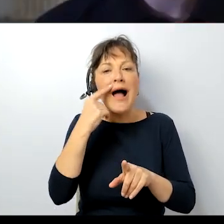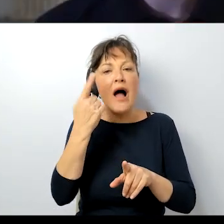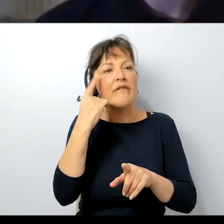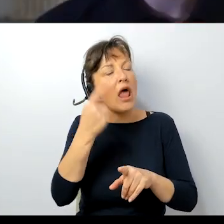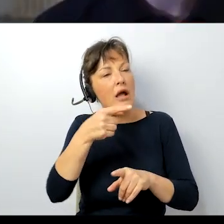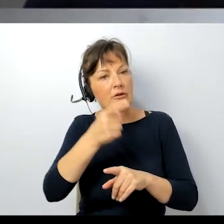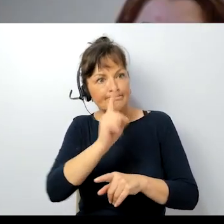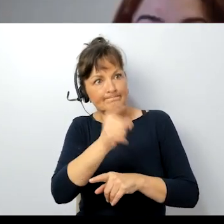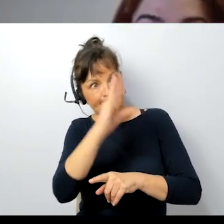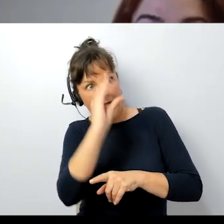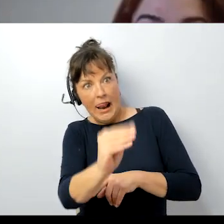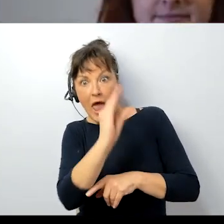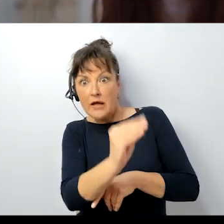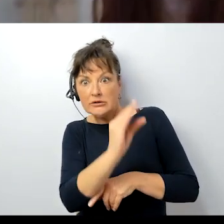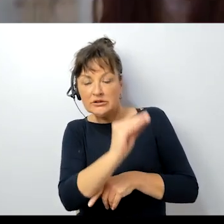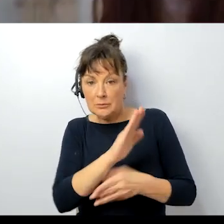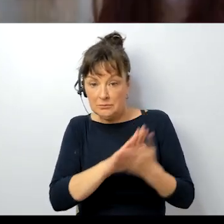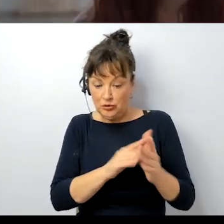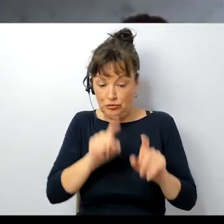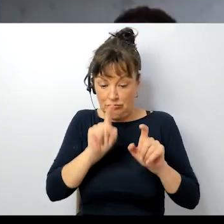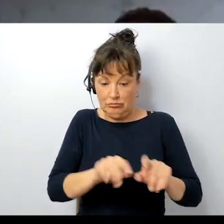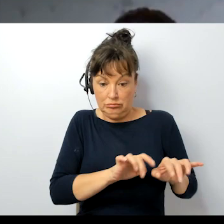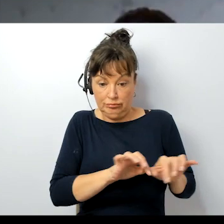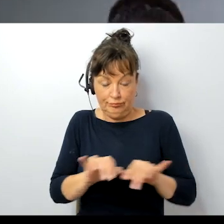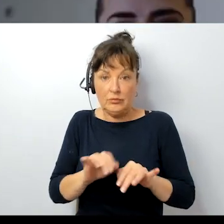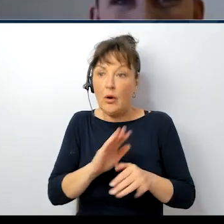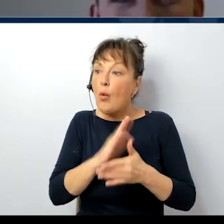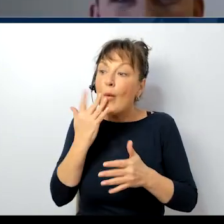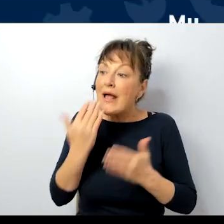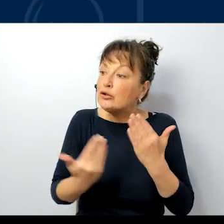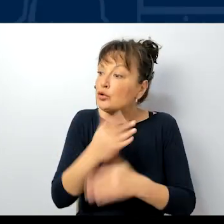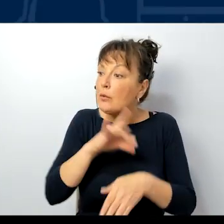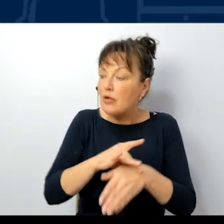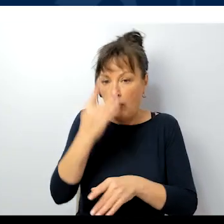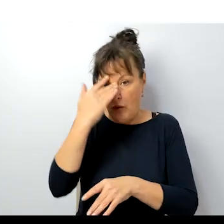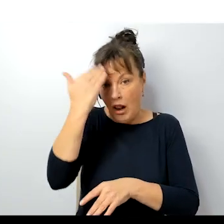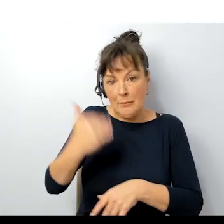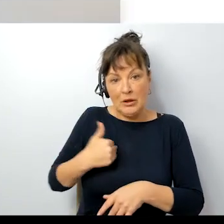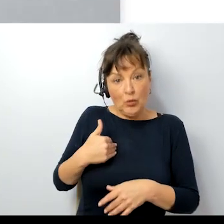a vacancy alert function that you can sign up to to get the latest Modern Apprenticeship vacancies.